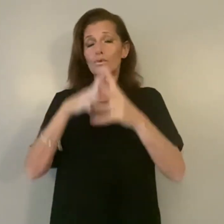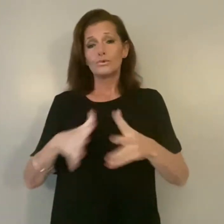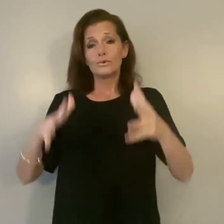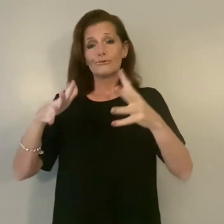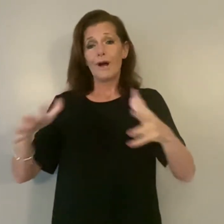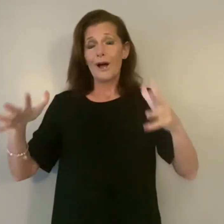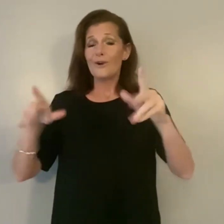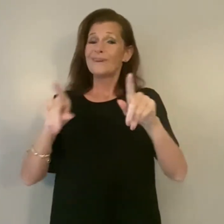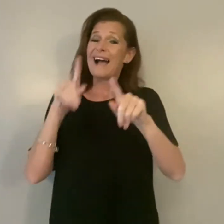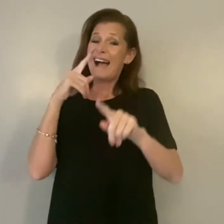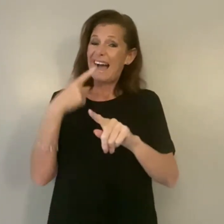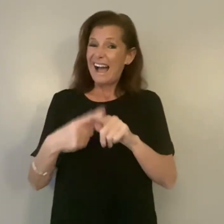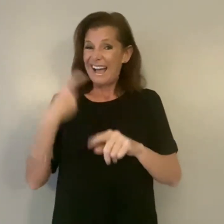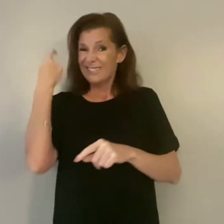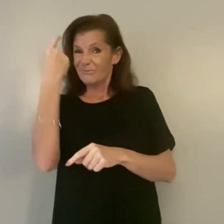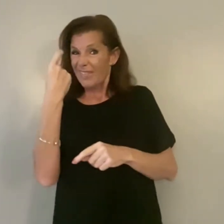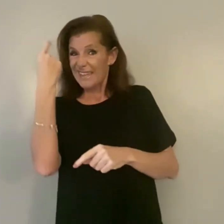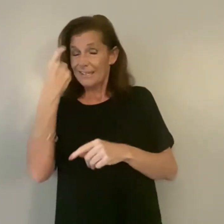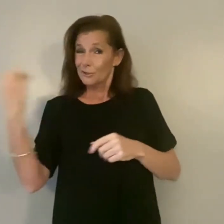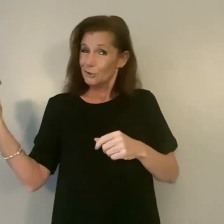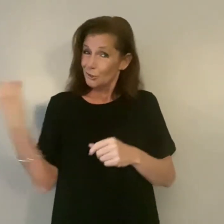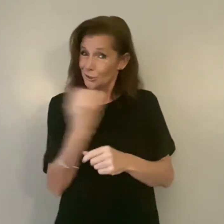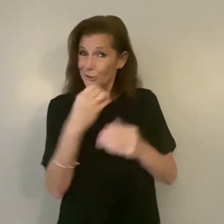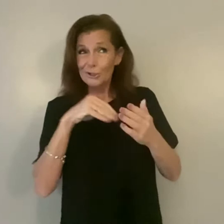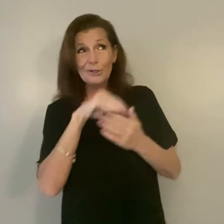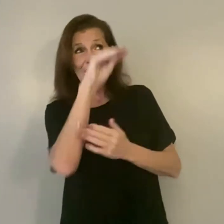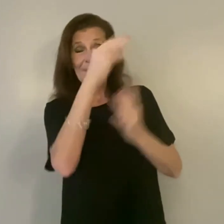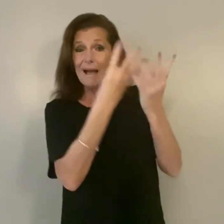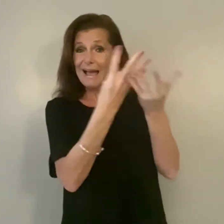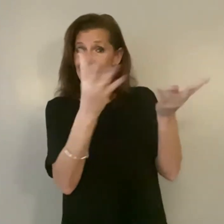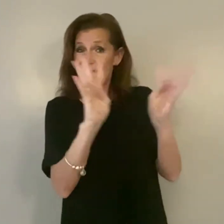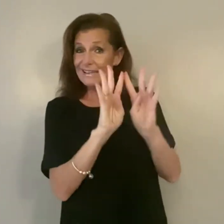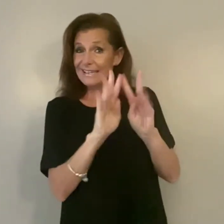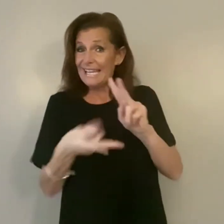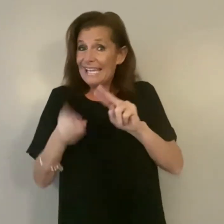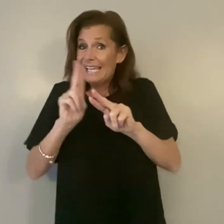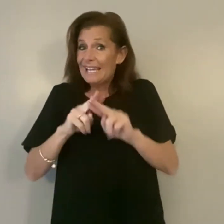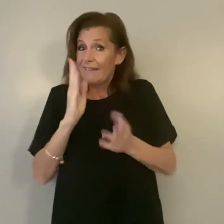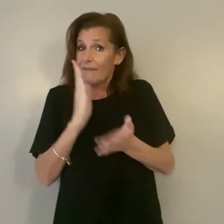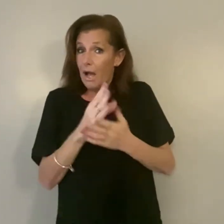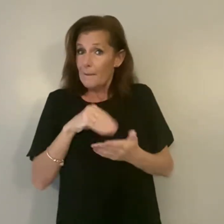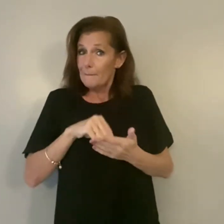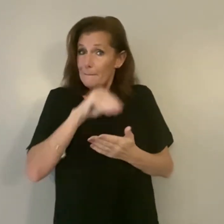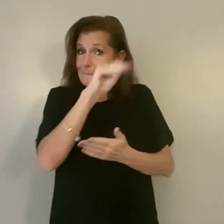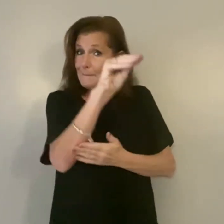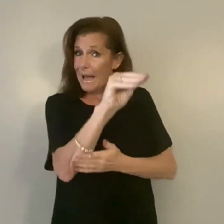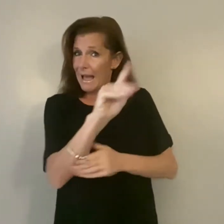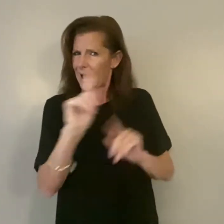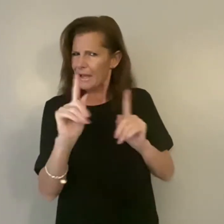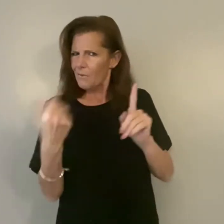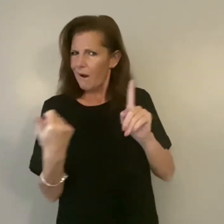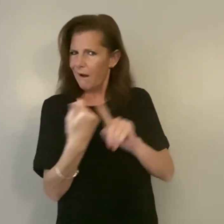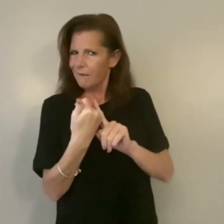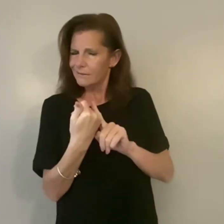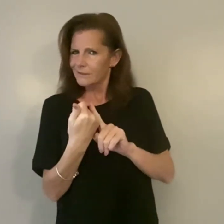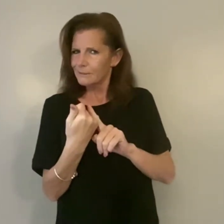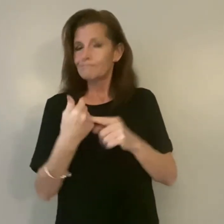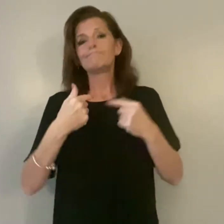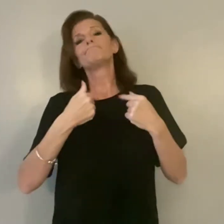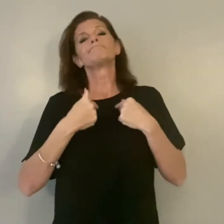And we tackle the age old question, of whether board members should be paid and what it might mean if they were I'm Jonathan Mayes.